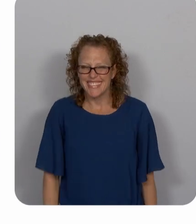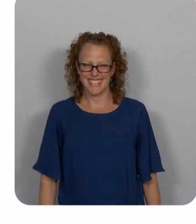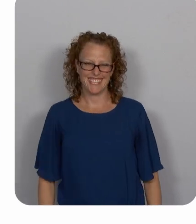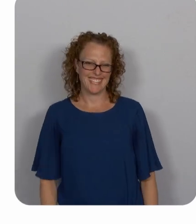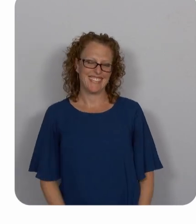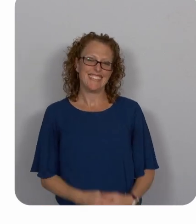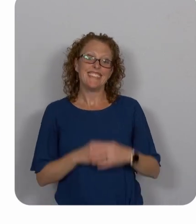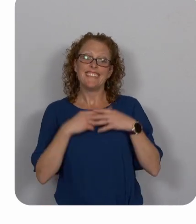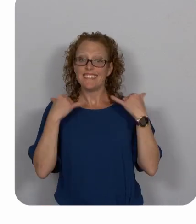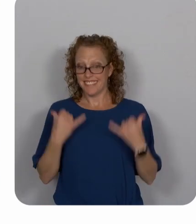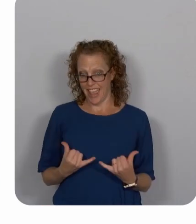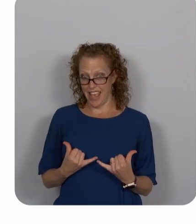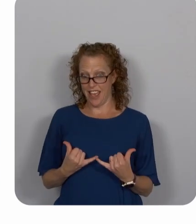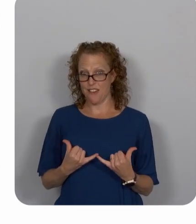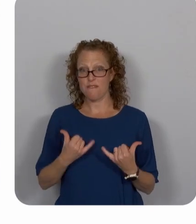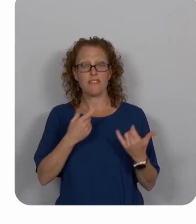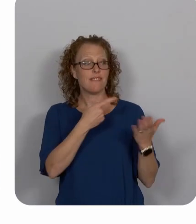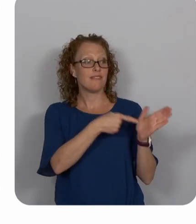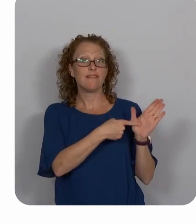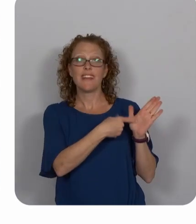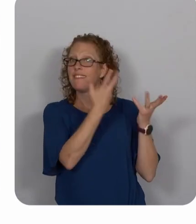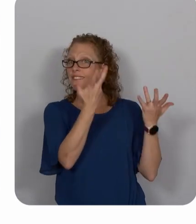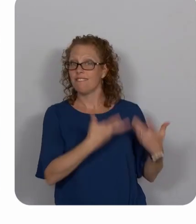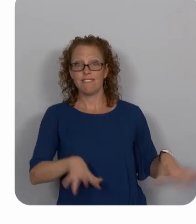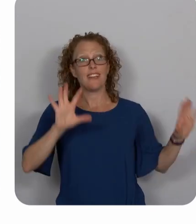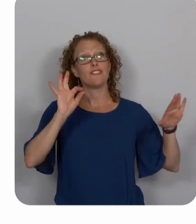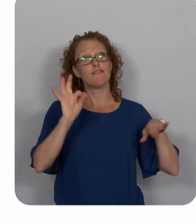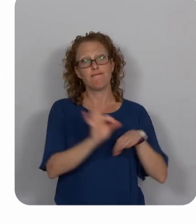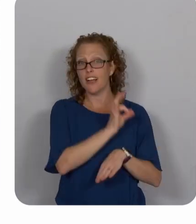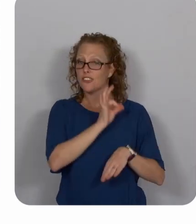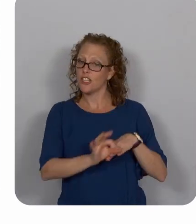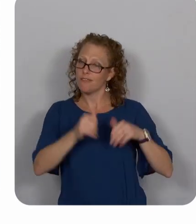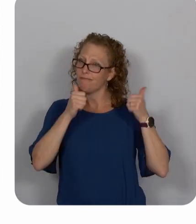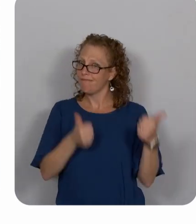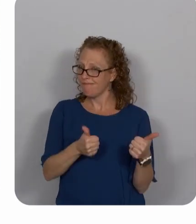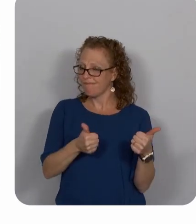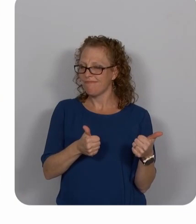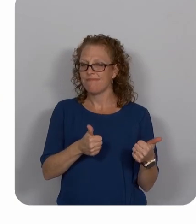Now that we’ve highlighted the foundational functionality using patches,